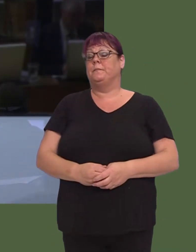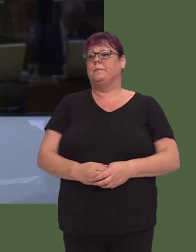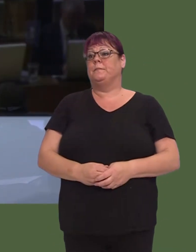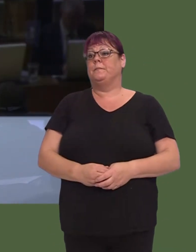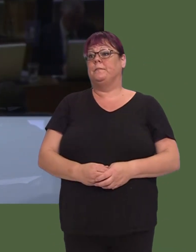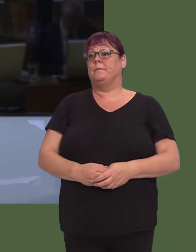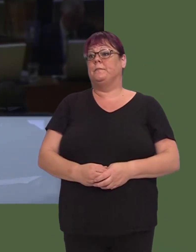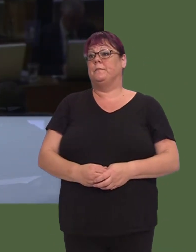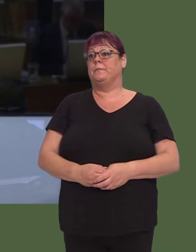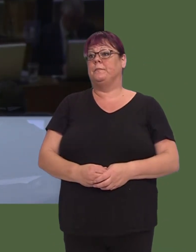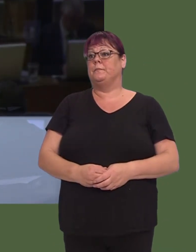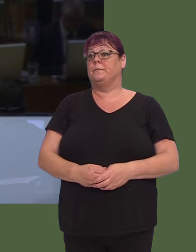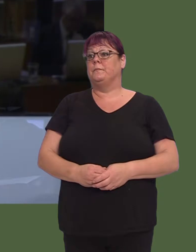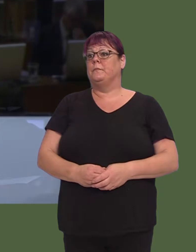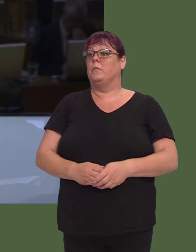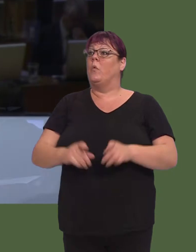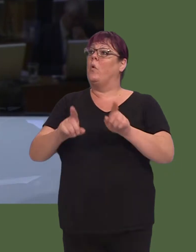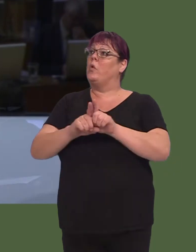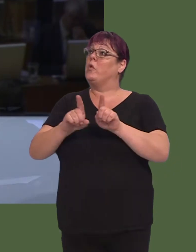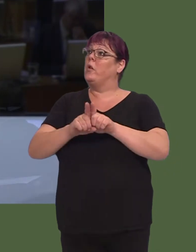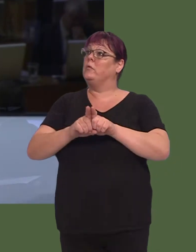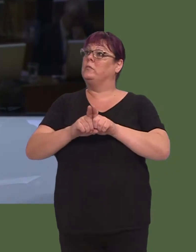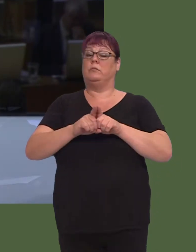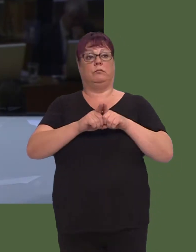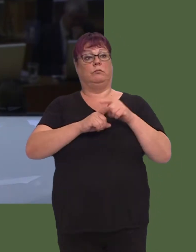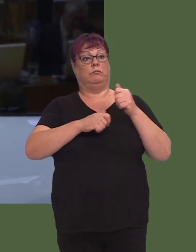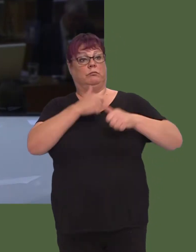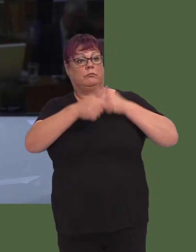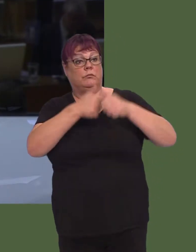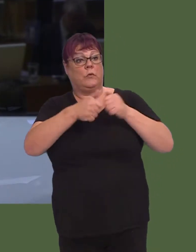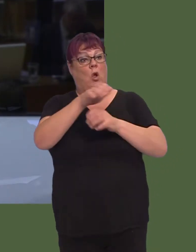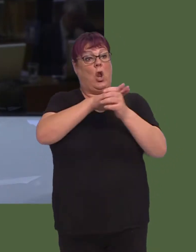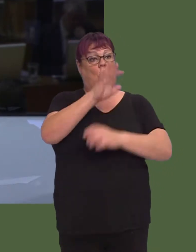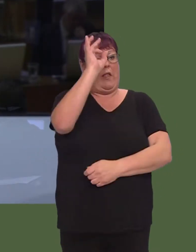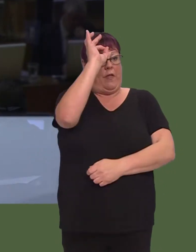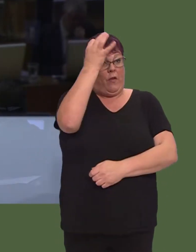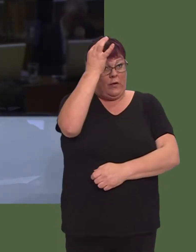Cymunedol Gwyneddóand also in acknowledging the delivery of animal welfare through local